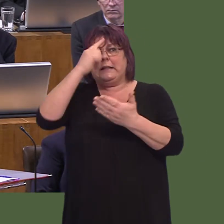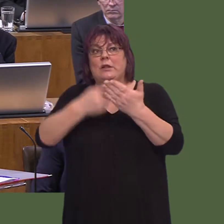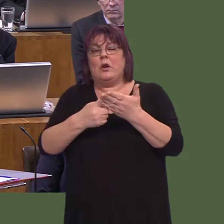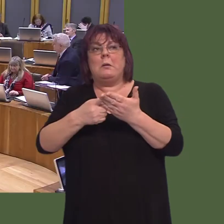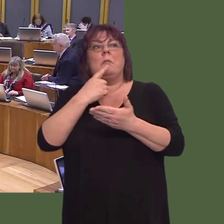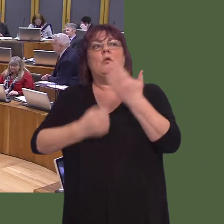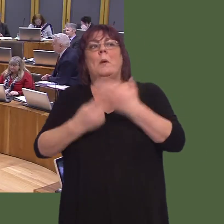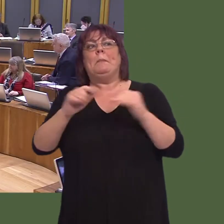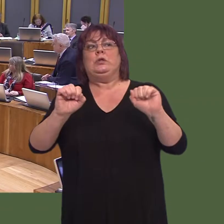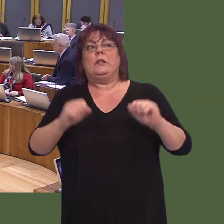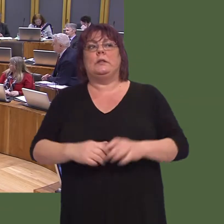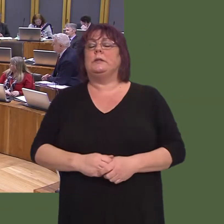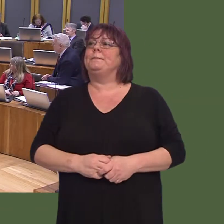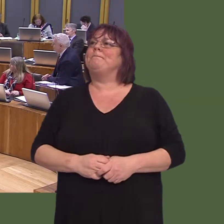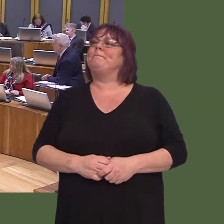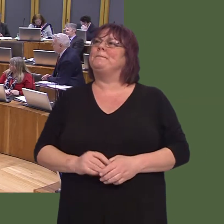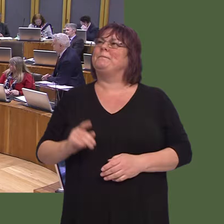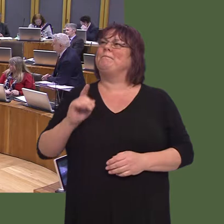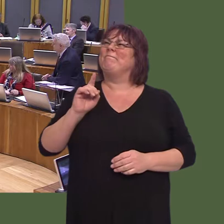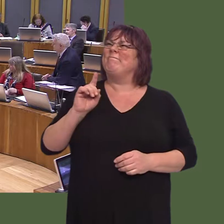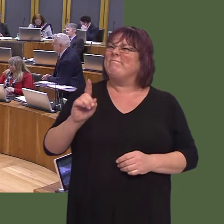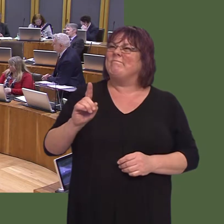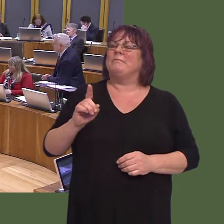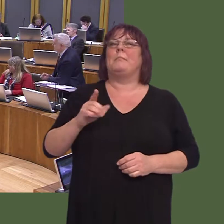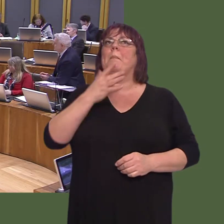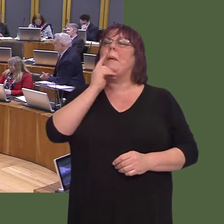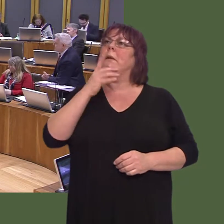Leanne Wood AM: The point is, First Minister, that people need an integrated health system